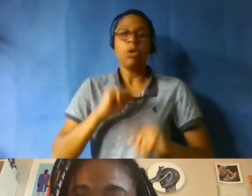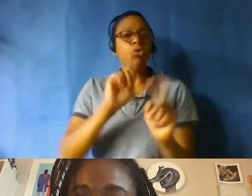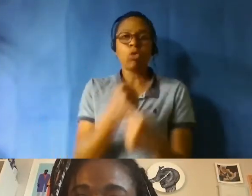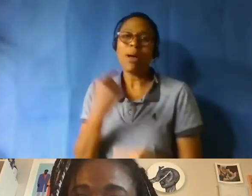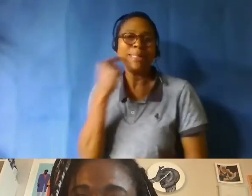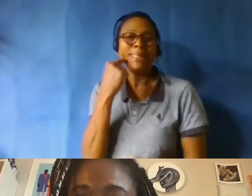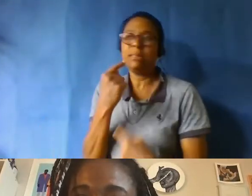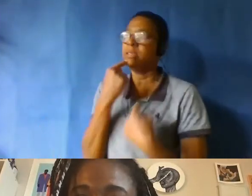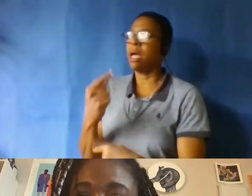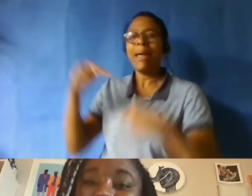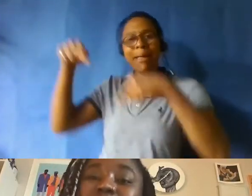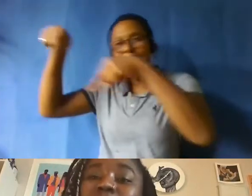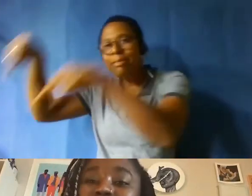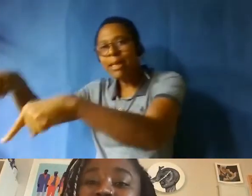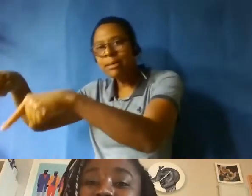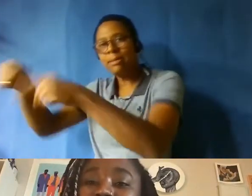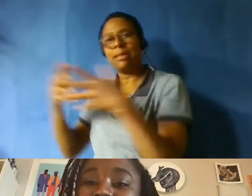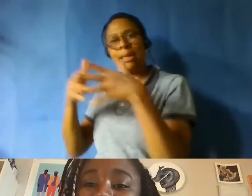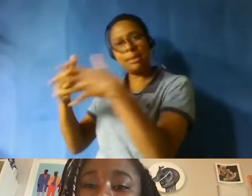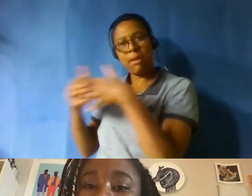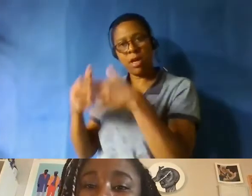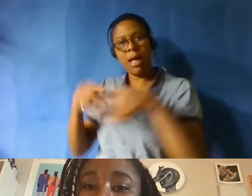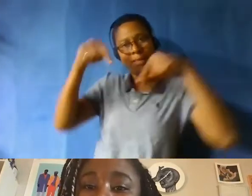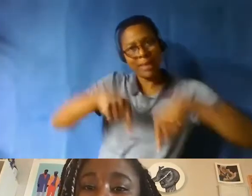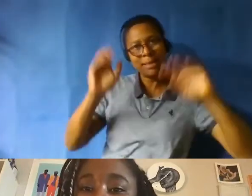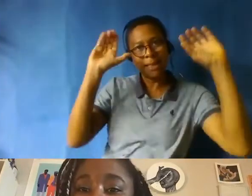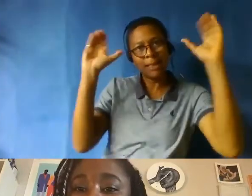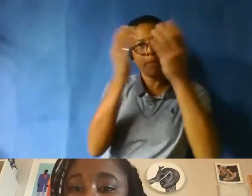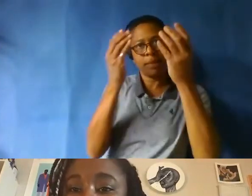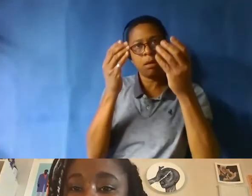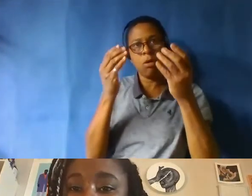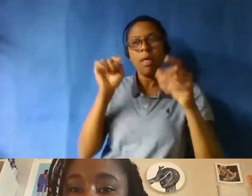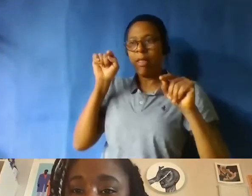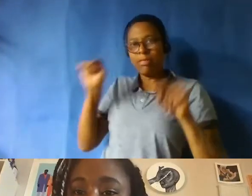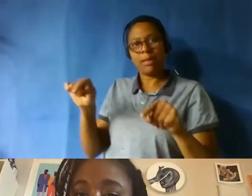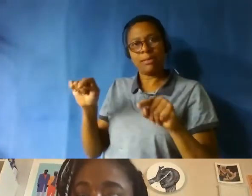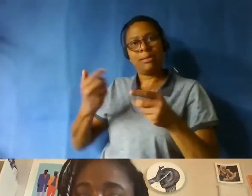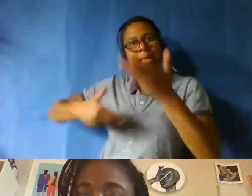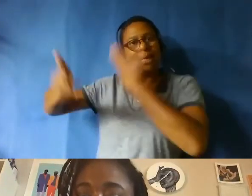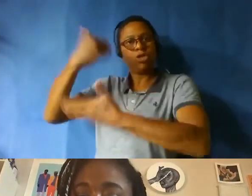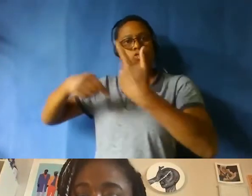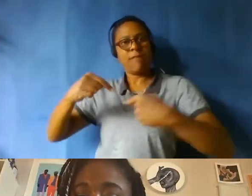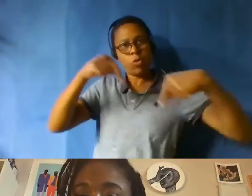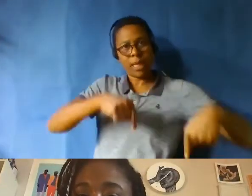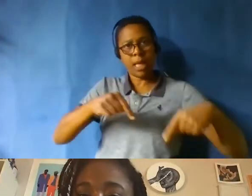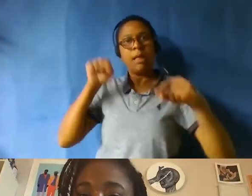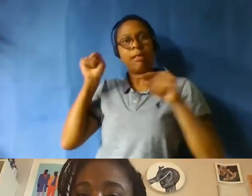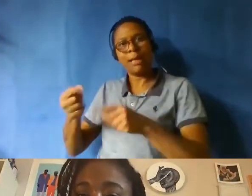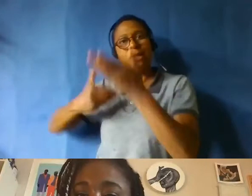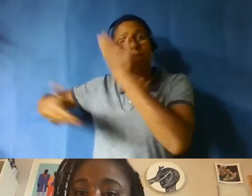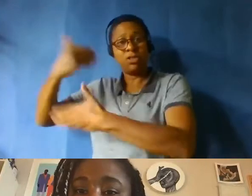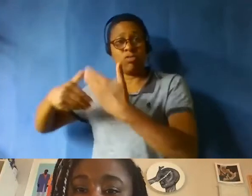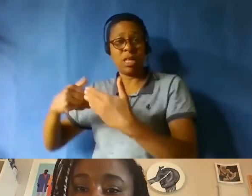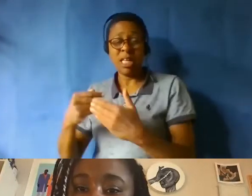means Mexico's history these other people before the Spanish came here but